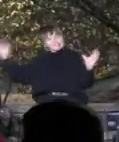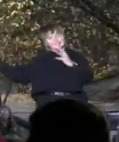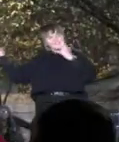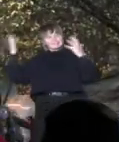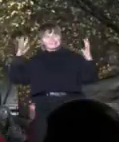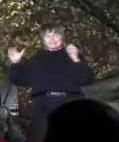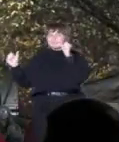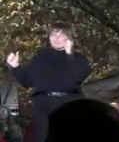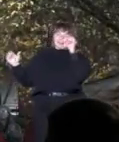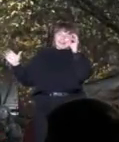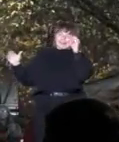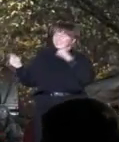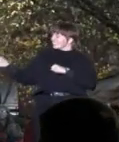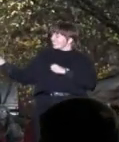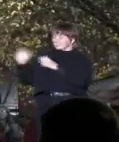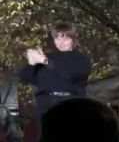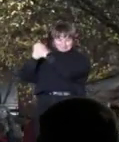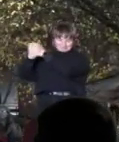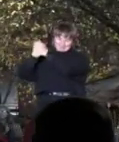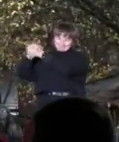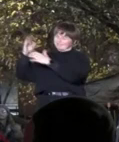A PHENOMENAL PERFORMANCE. LET'S